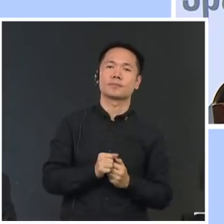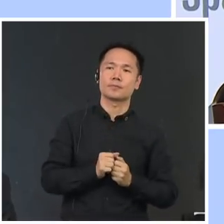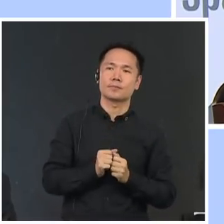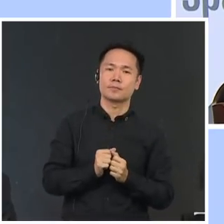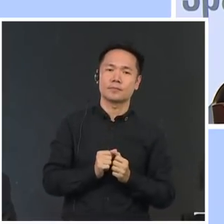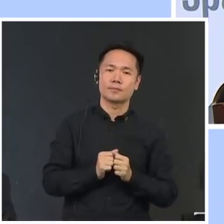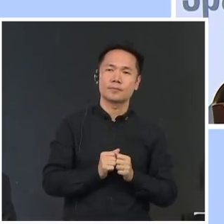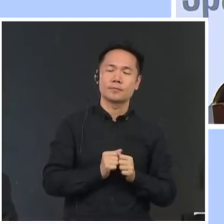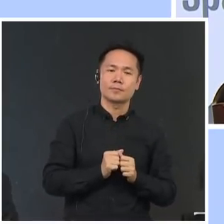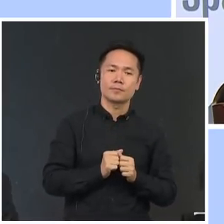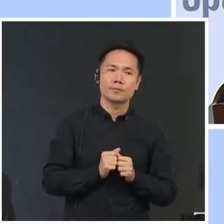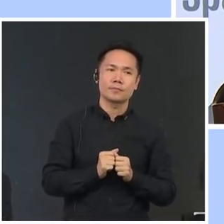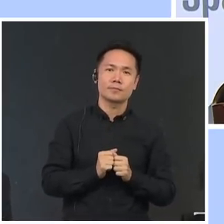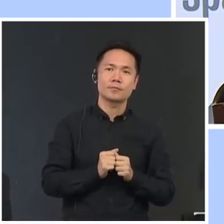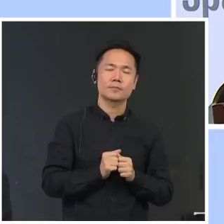Prefectures will enact this and I live